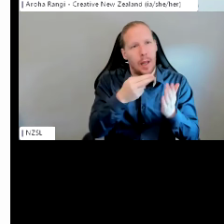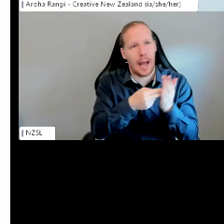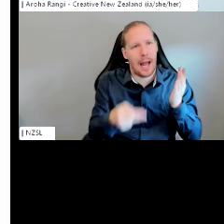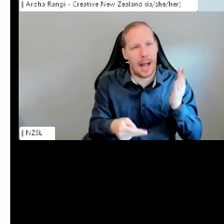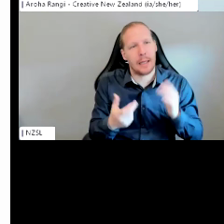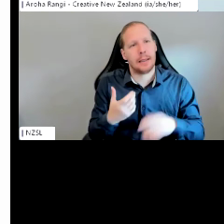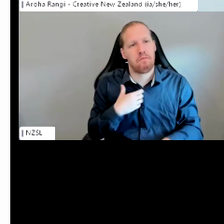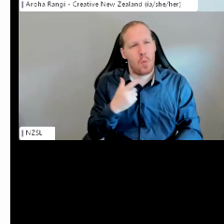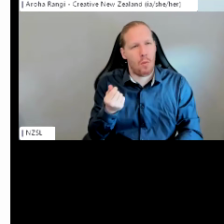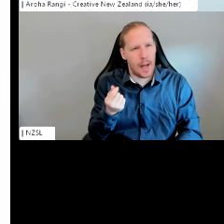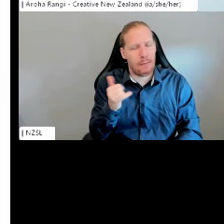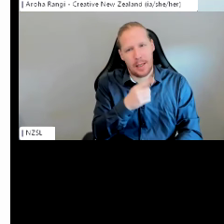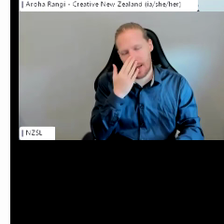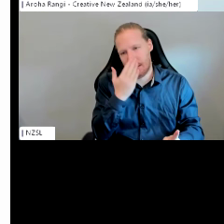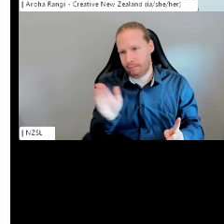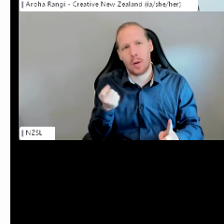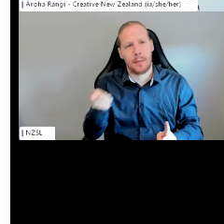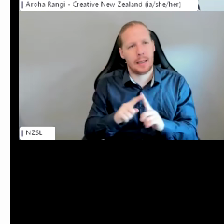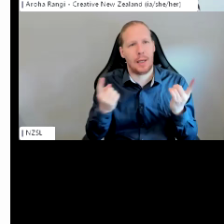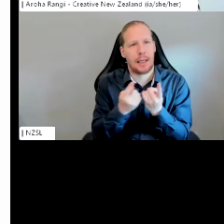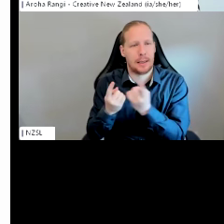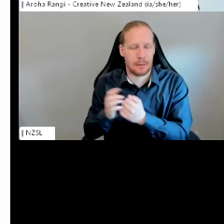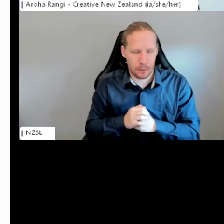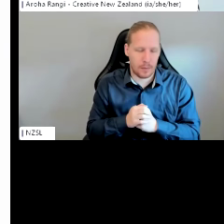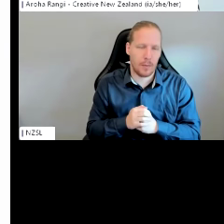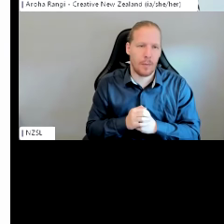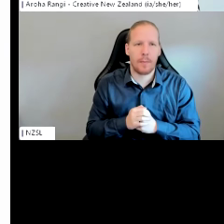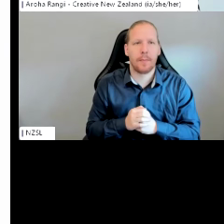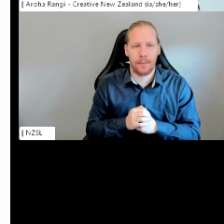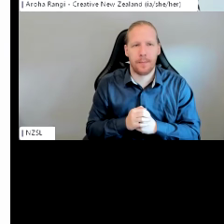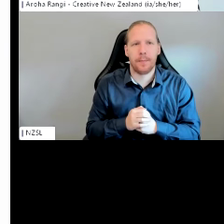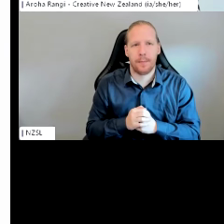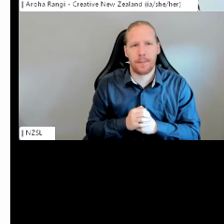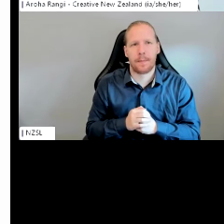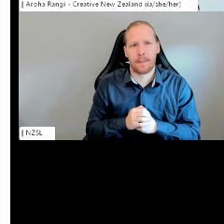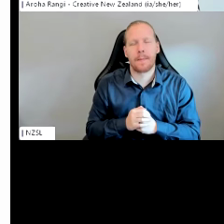uh, attendance is becoming much more intentional and it's be and the decision process is becoming